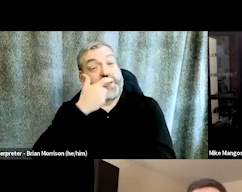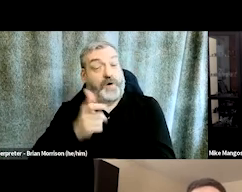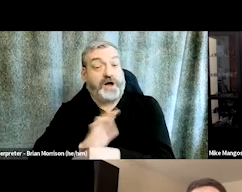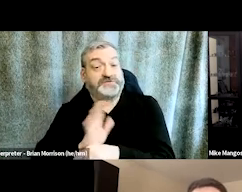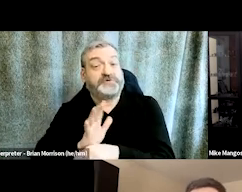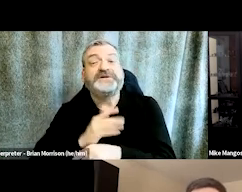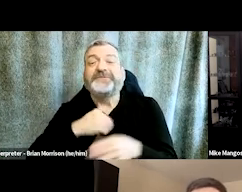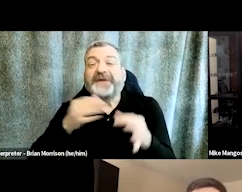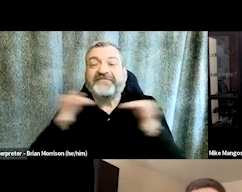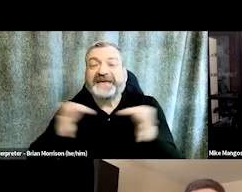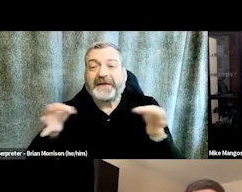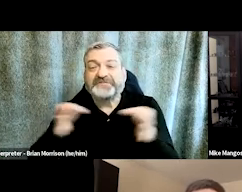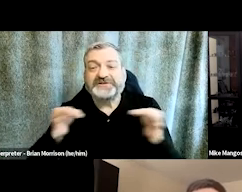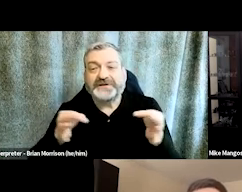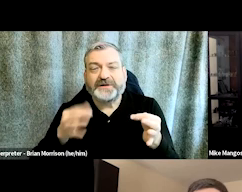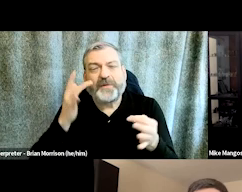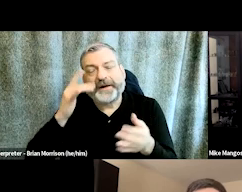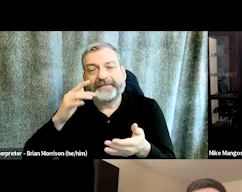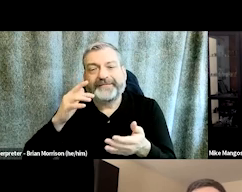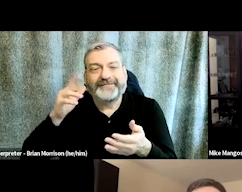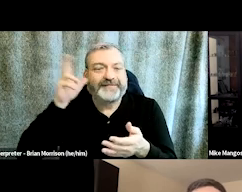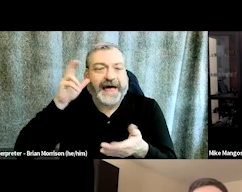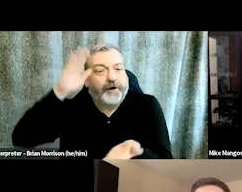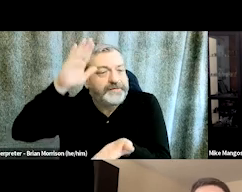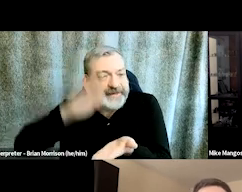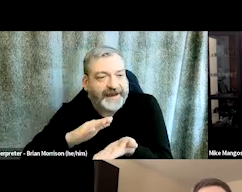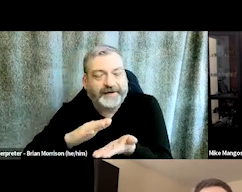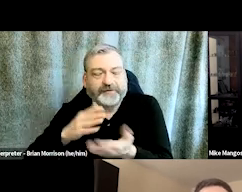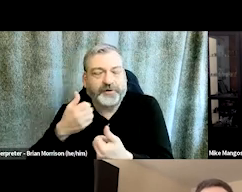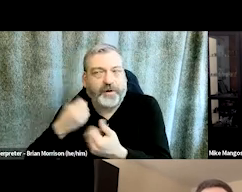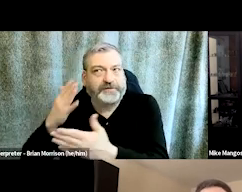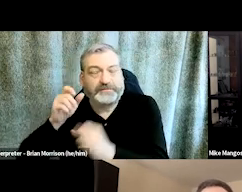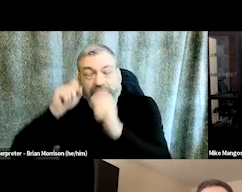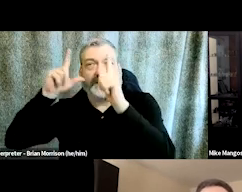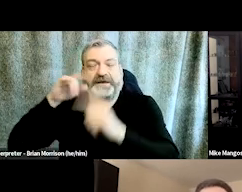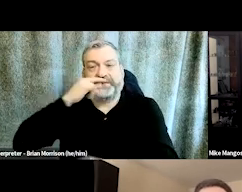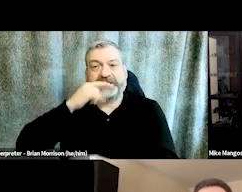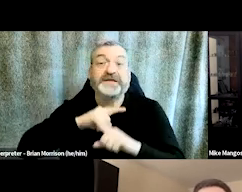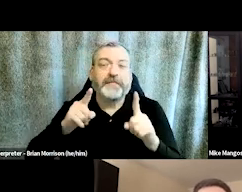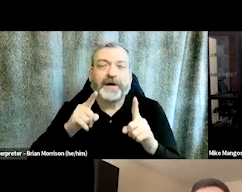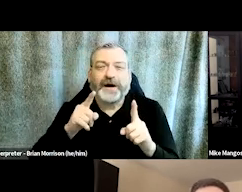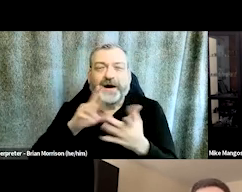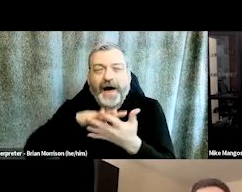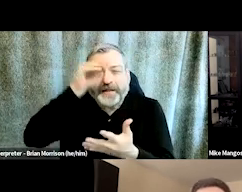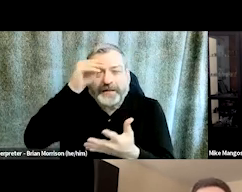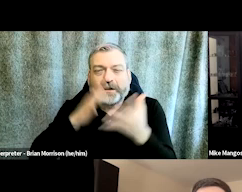on, partly so we can keep the volume lower so it doesn't wake up our kids. But also I tend to get so much more information out of the subtitles than I